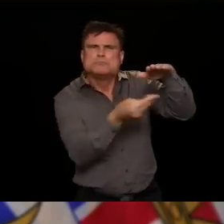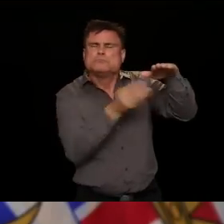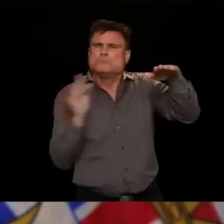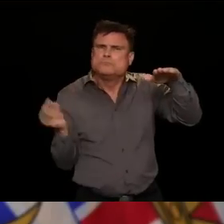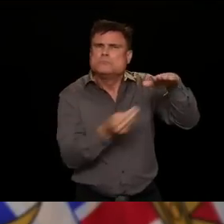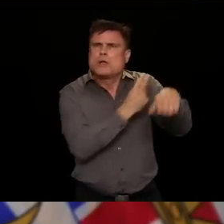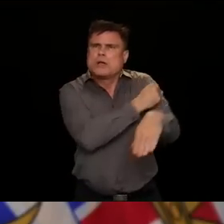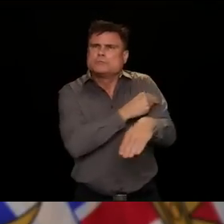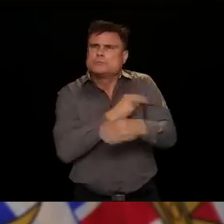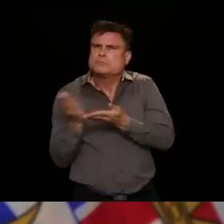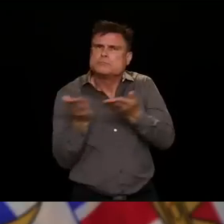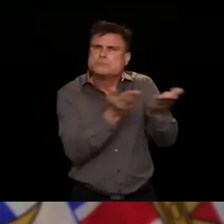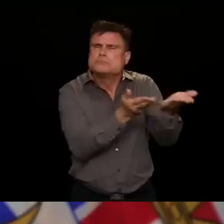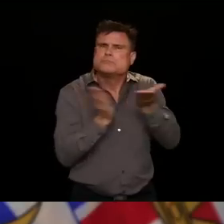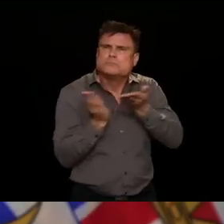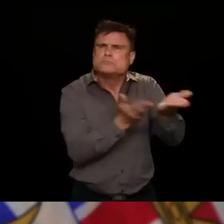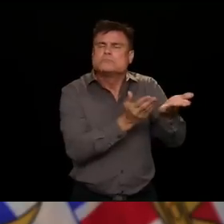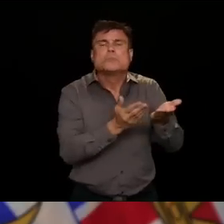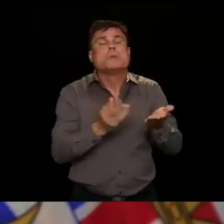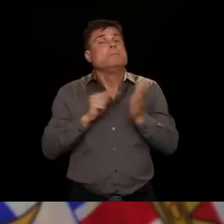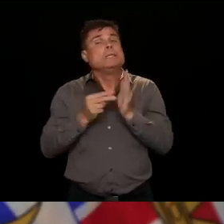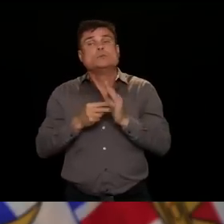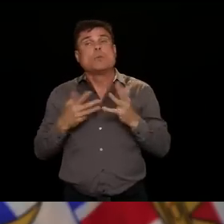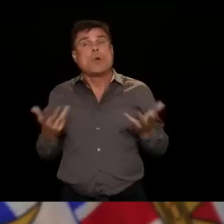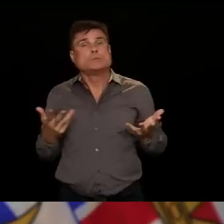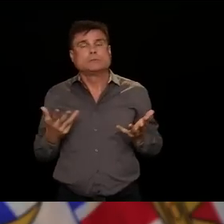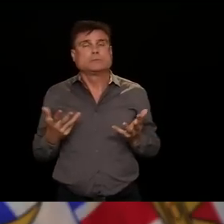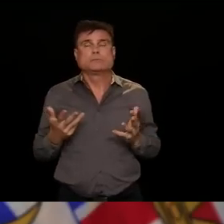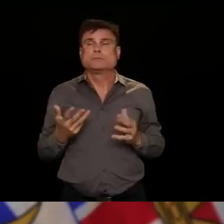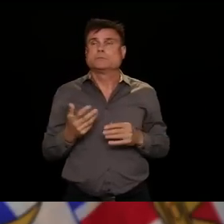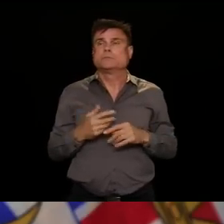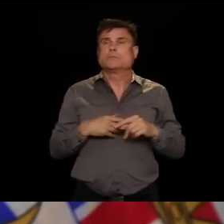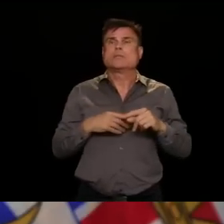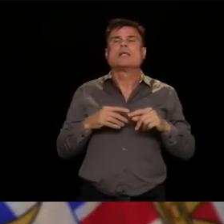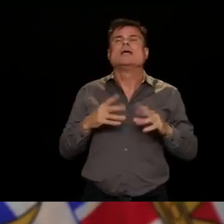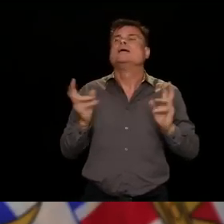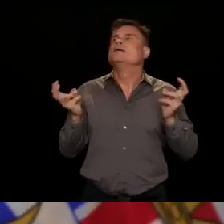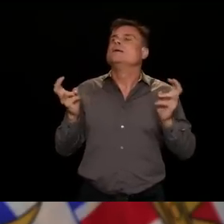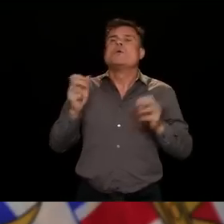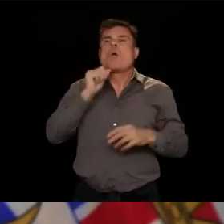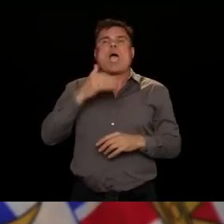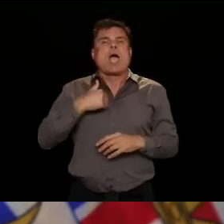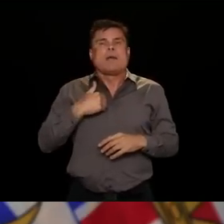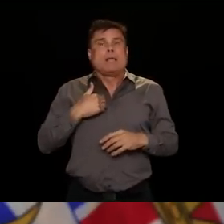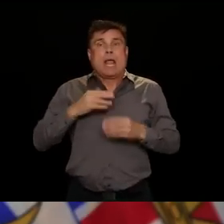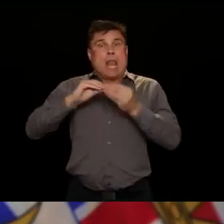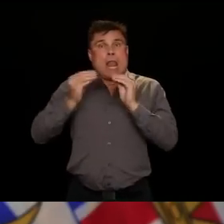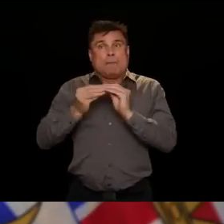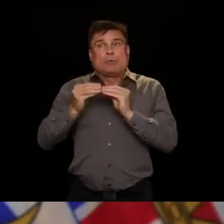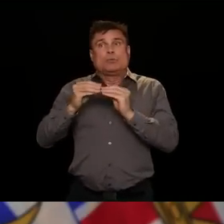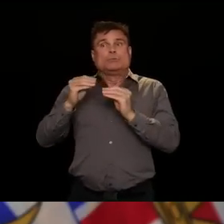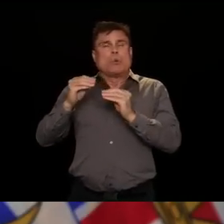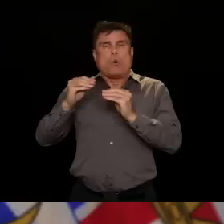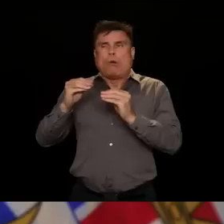and small numbers of people in hospital. That means the numbers are quite unstable. It means there is a wide confidence interval.